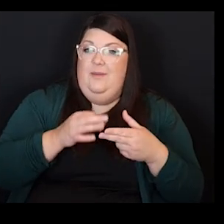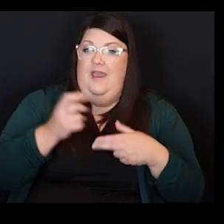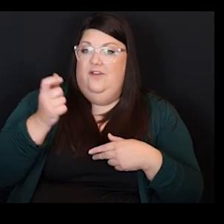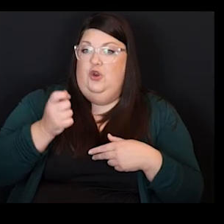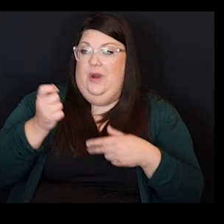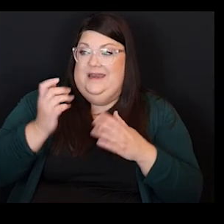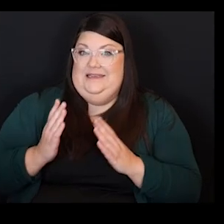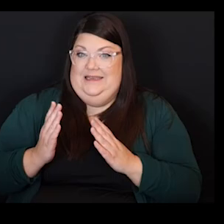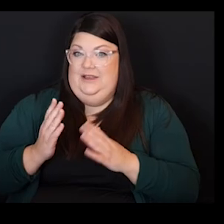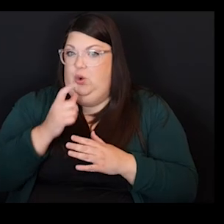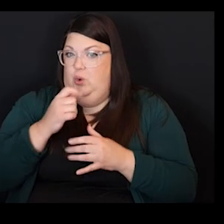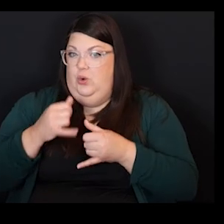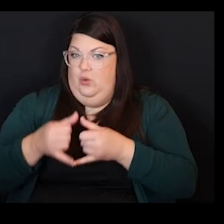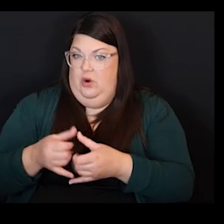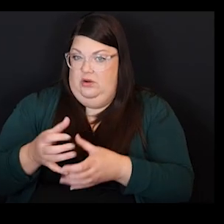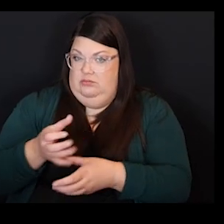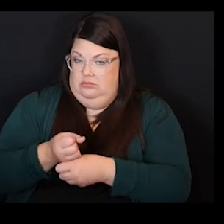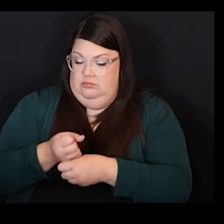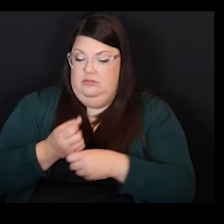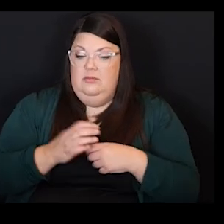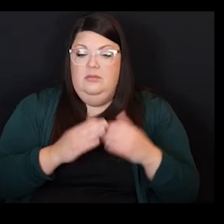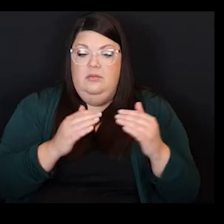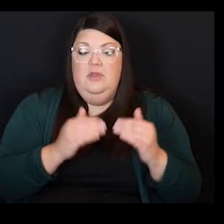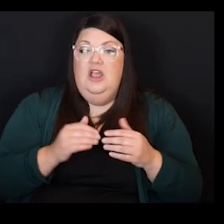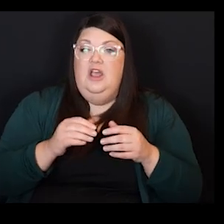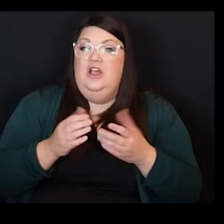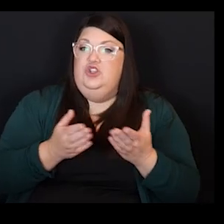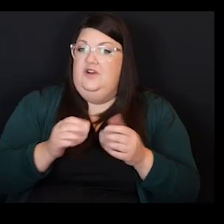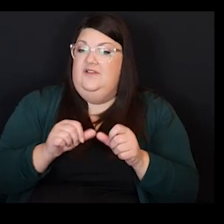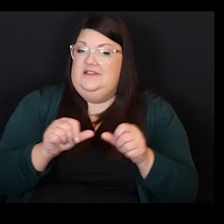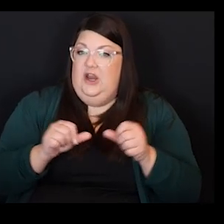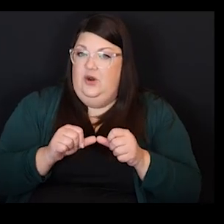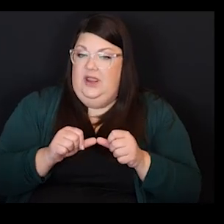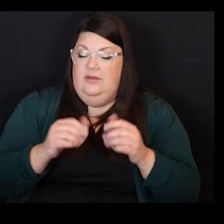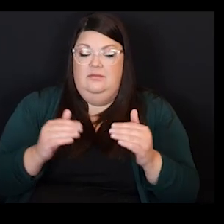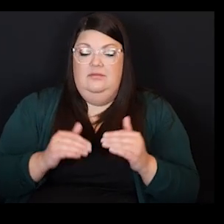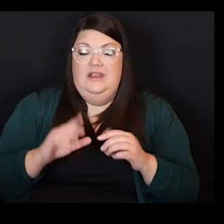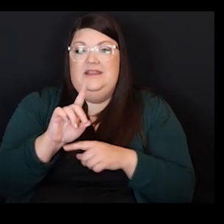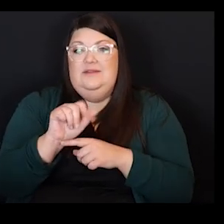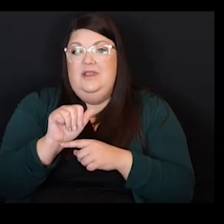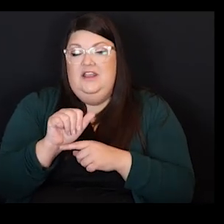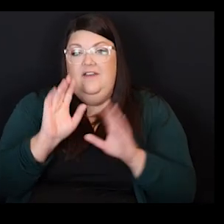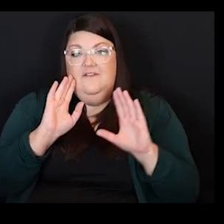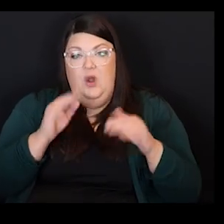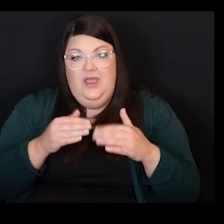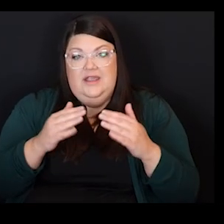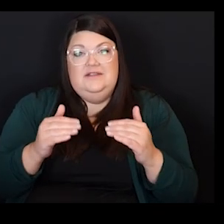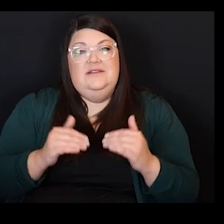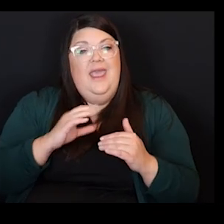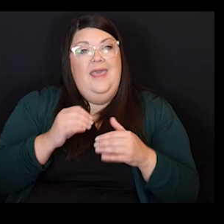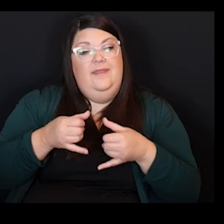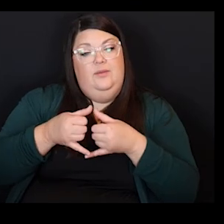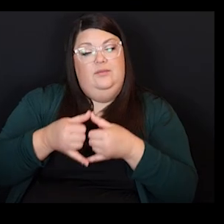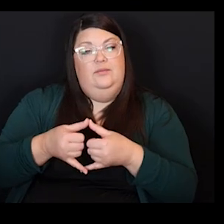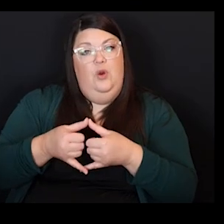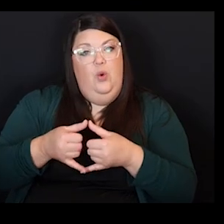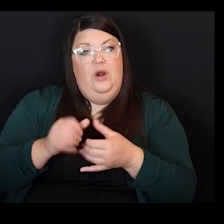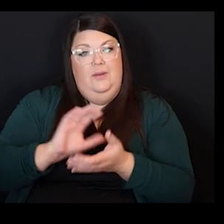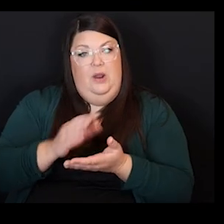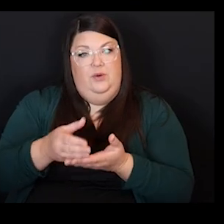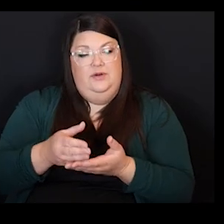the grantee service areas, the grantee disability focus, and the project award amount.